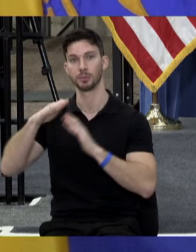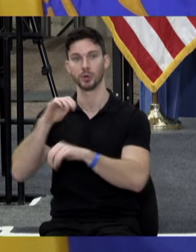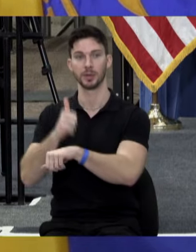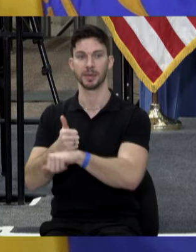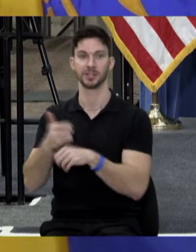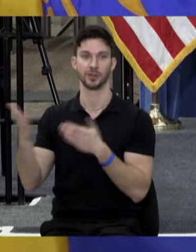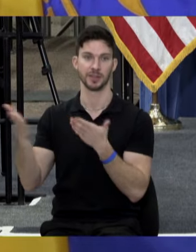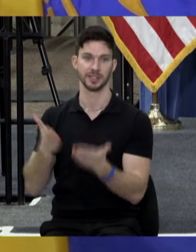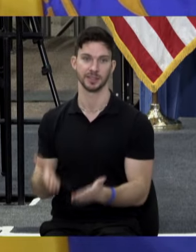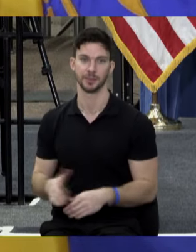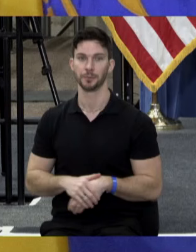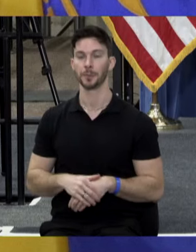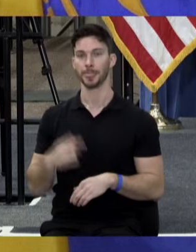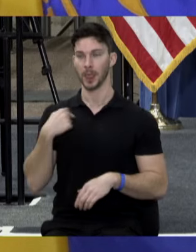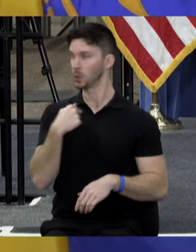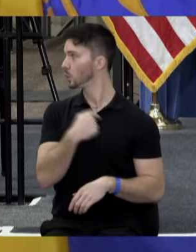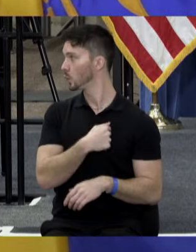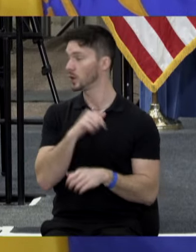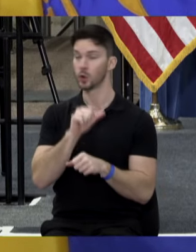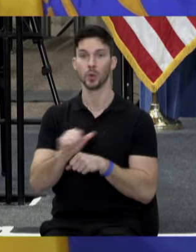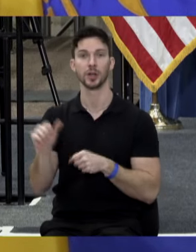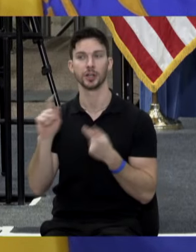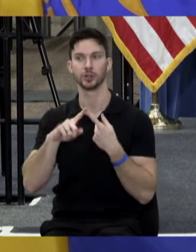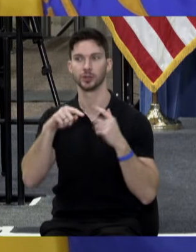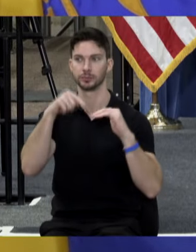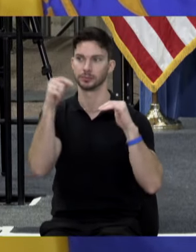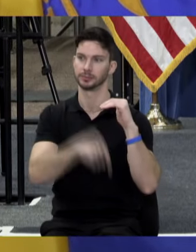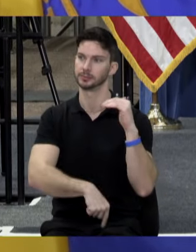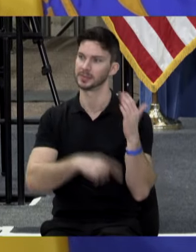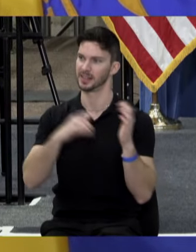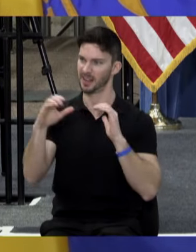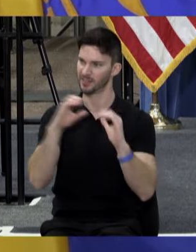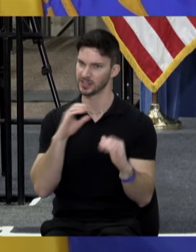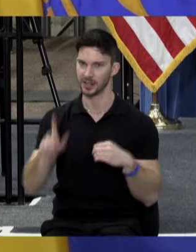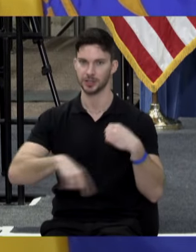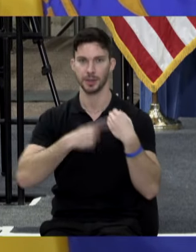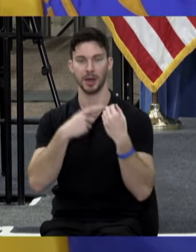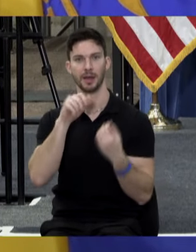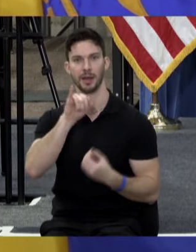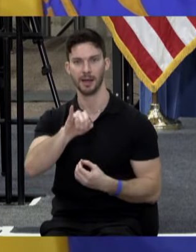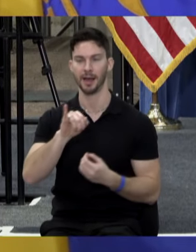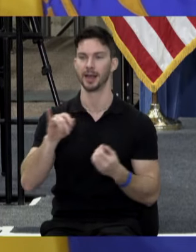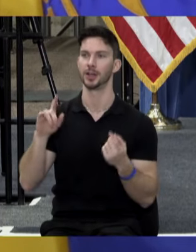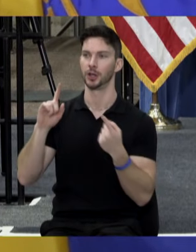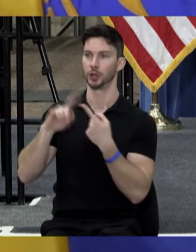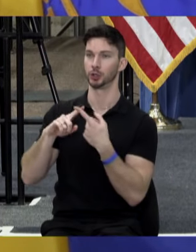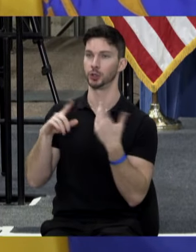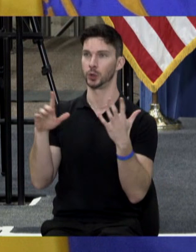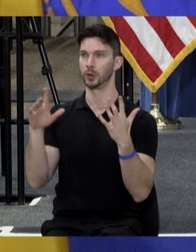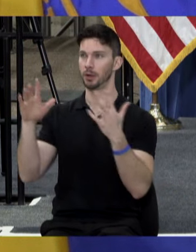We're working to deepen the conversation about AI, distill the hope from the hype and the harm,